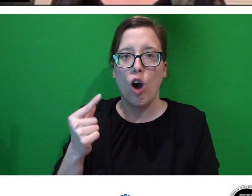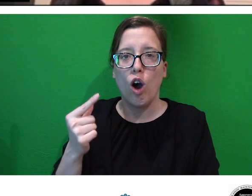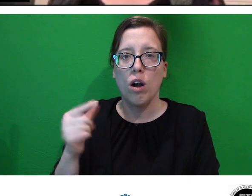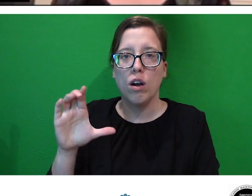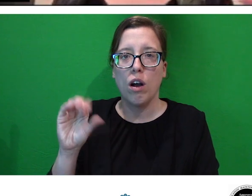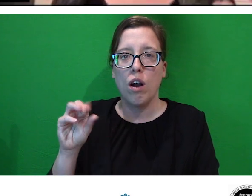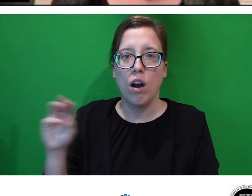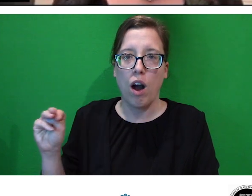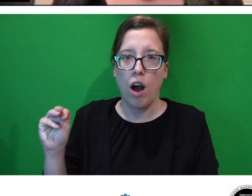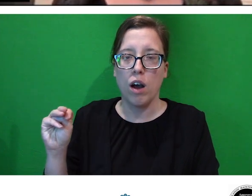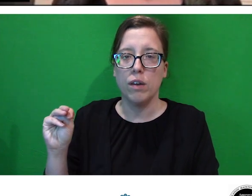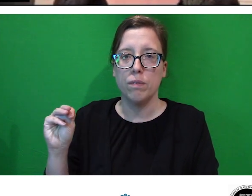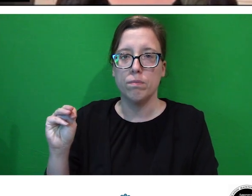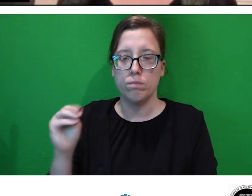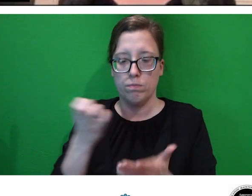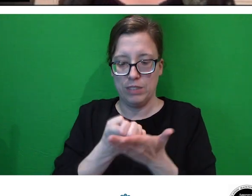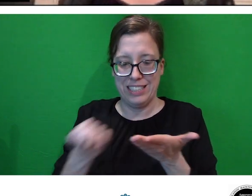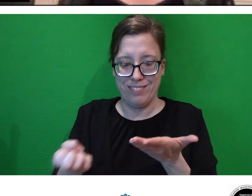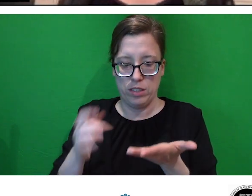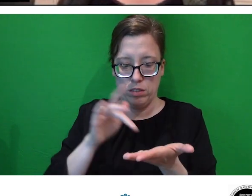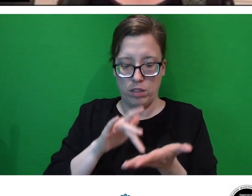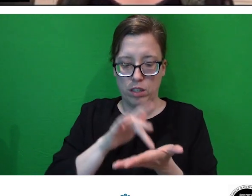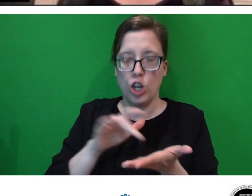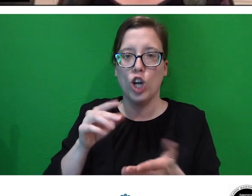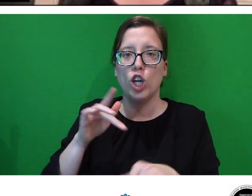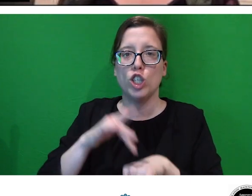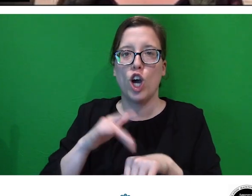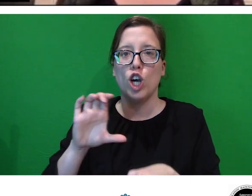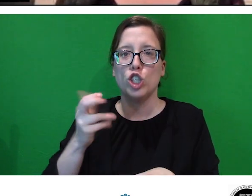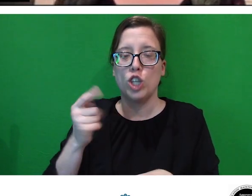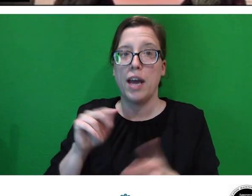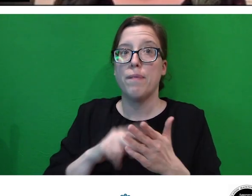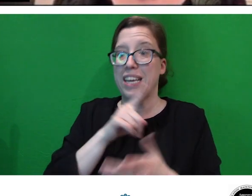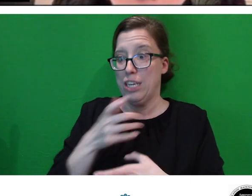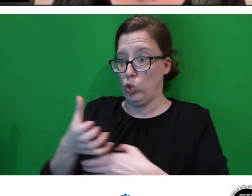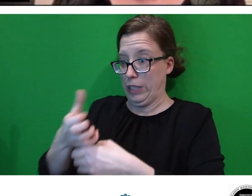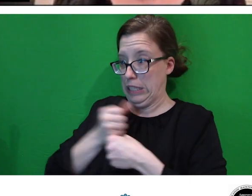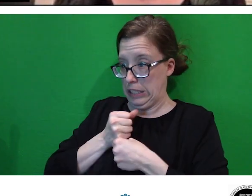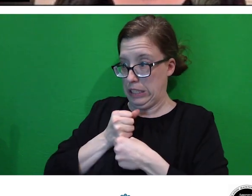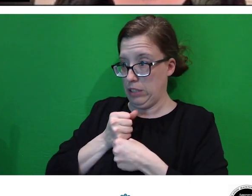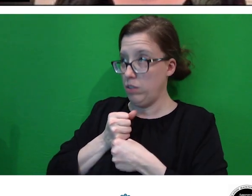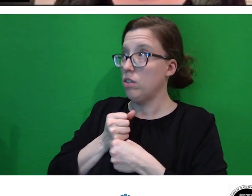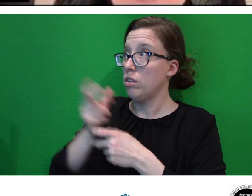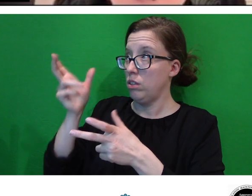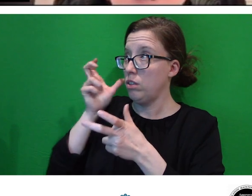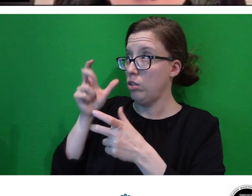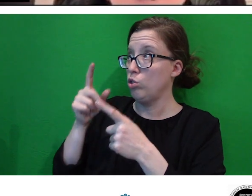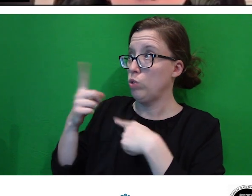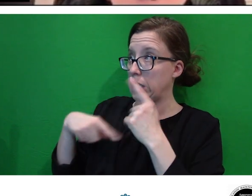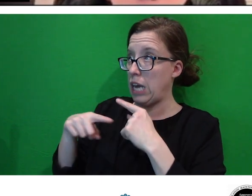Well, some of them are conventional, okay. But he uses an augcom device. He uses a TouchChat